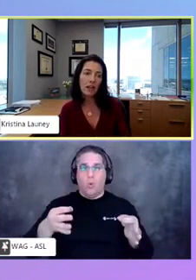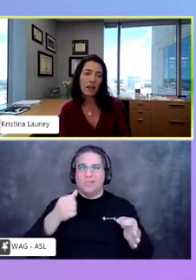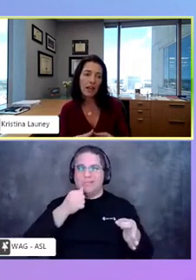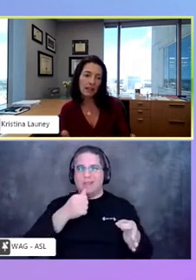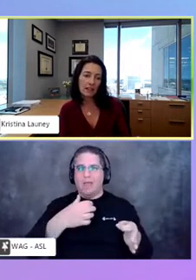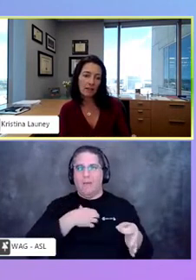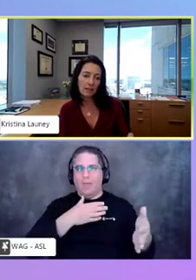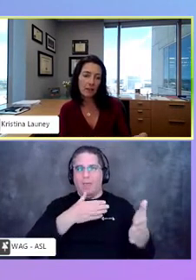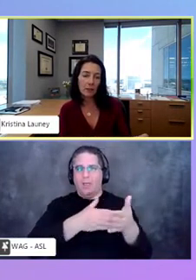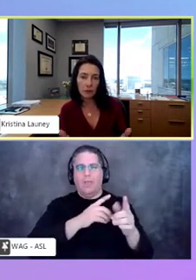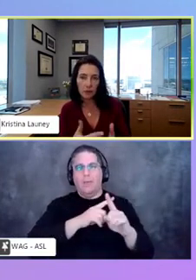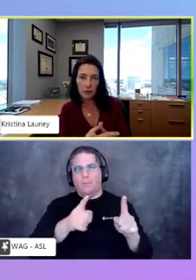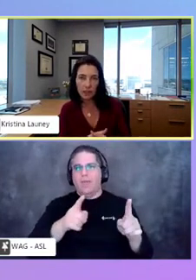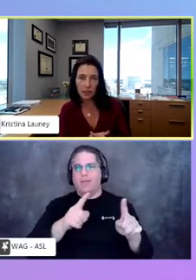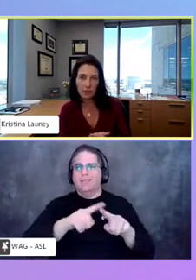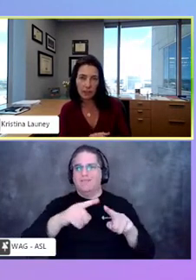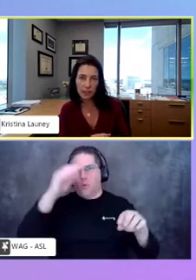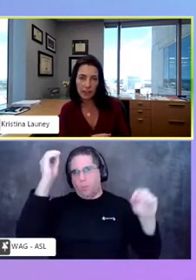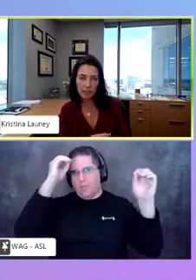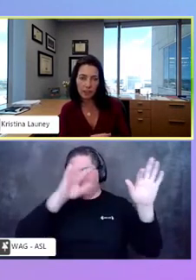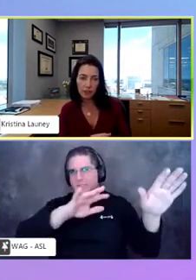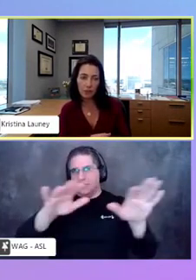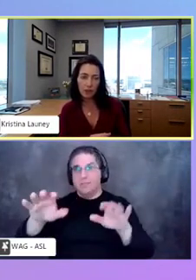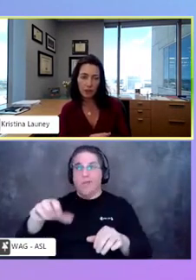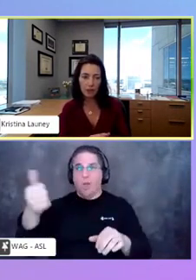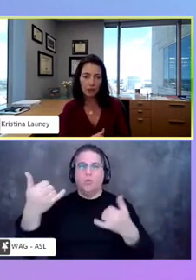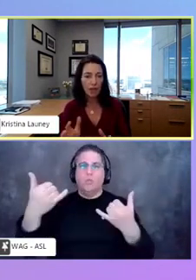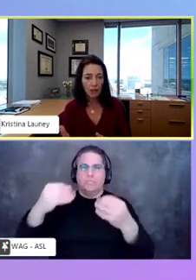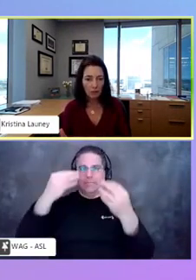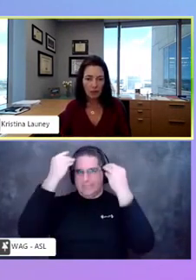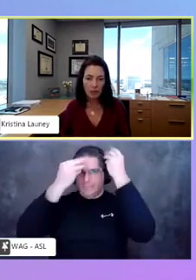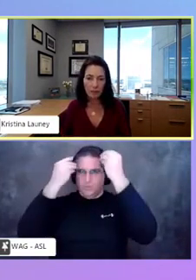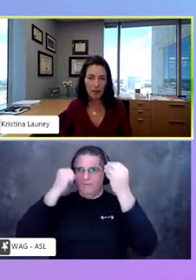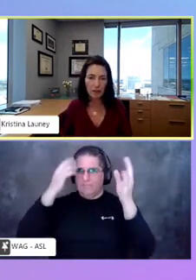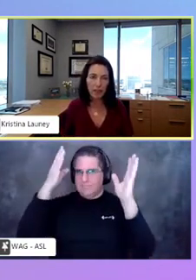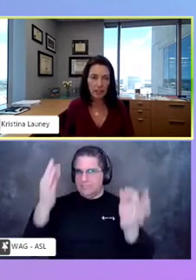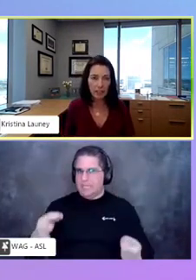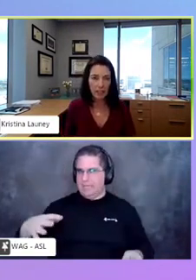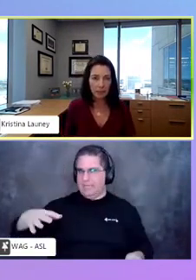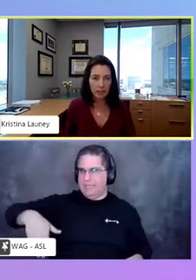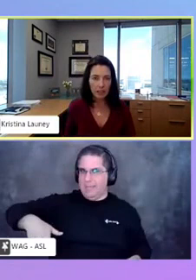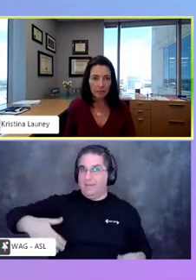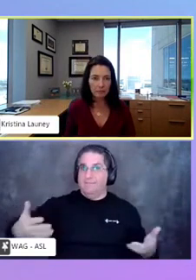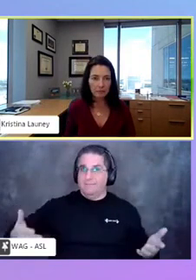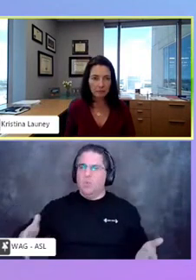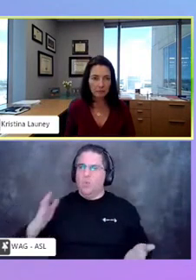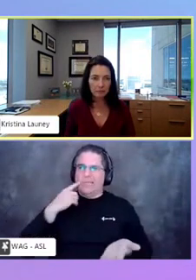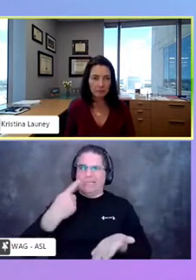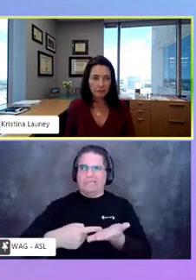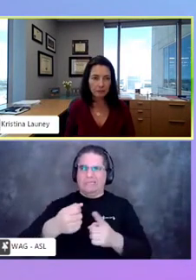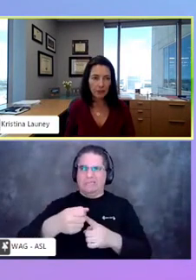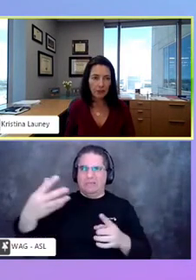essentially says no, and we have a lot of court on the impeller level within the circuits that differ as well,